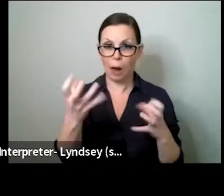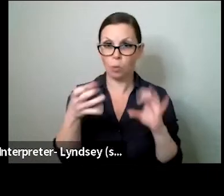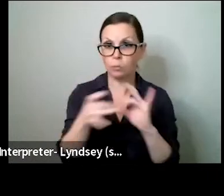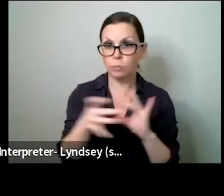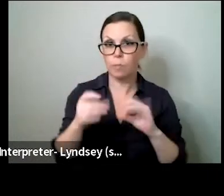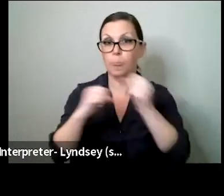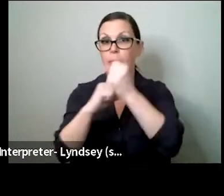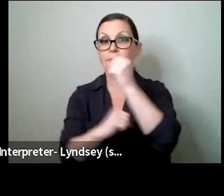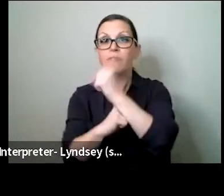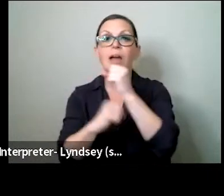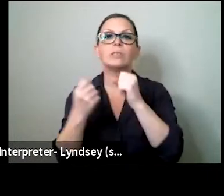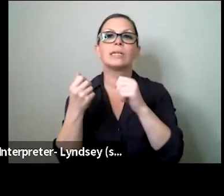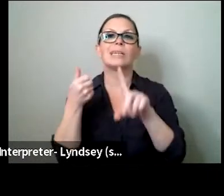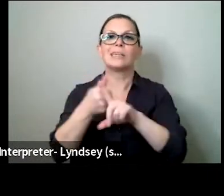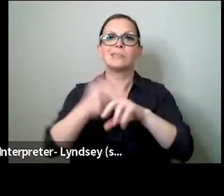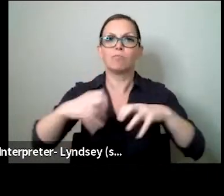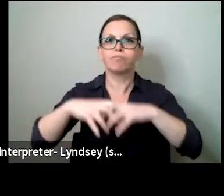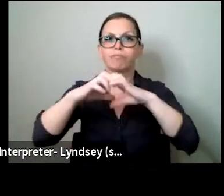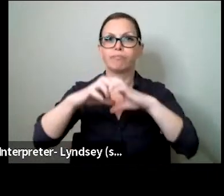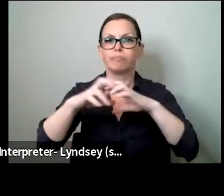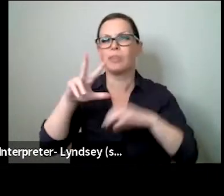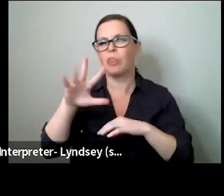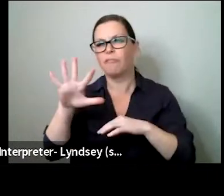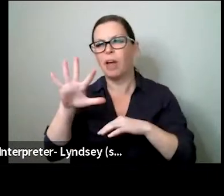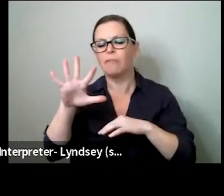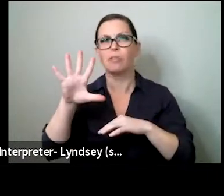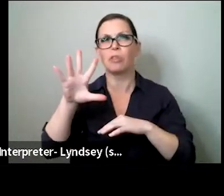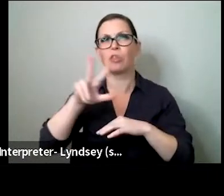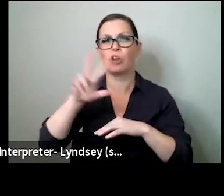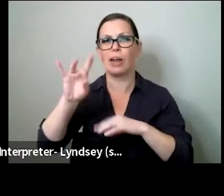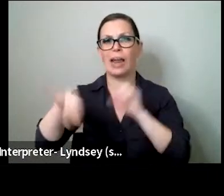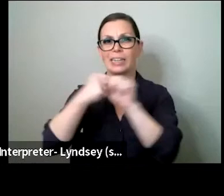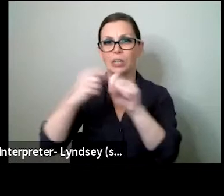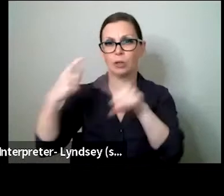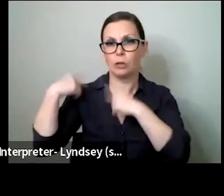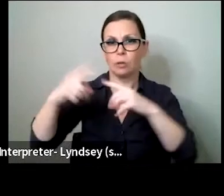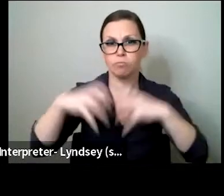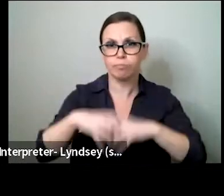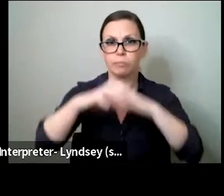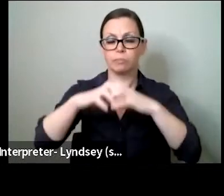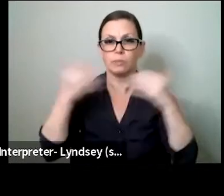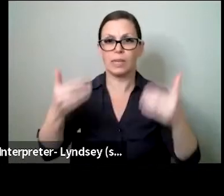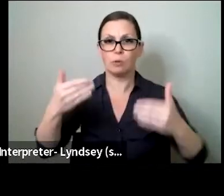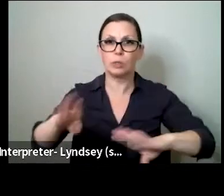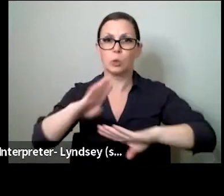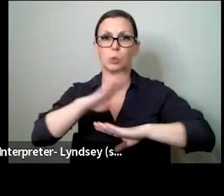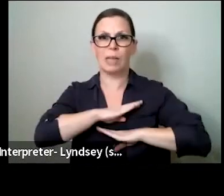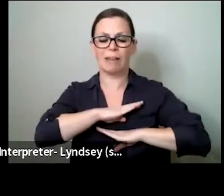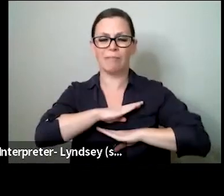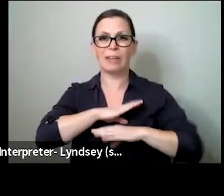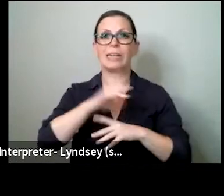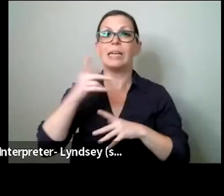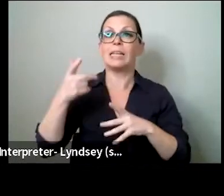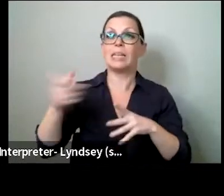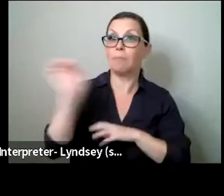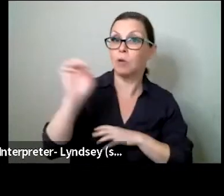was created 35, 38 years ago, and it was really to meet the emergency needs of our members, which is why we set